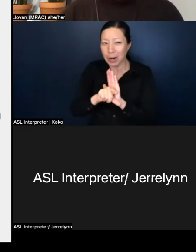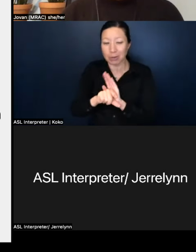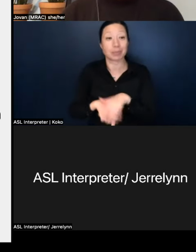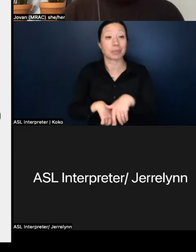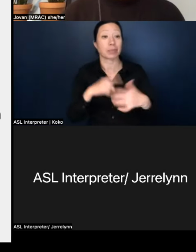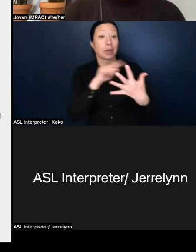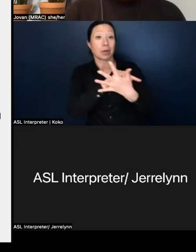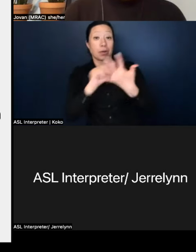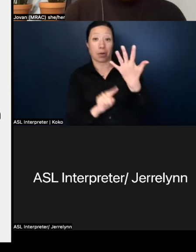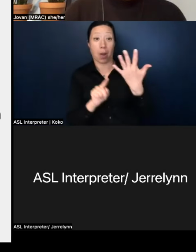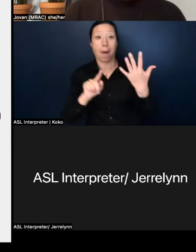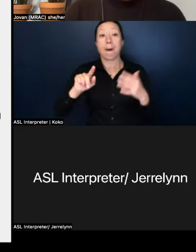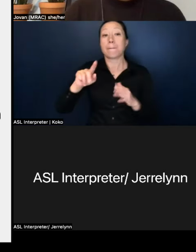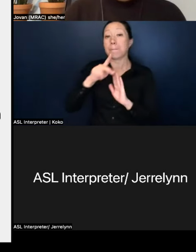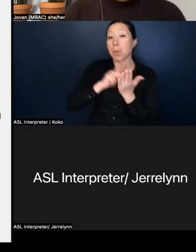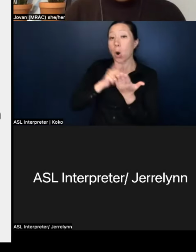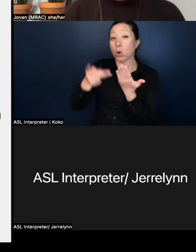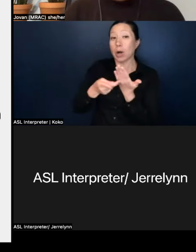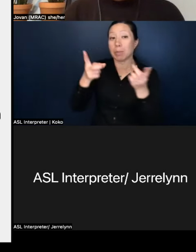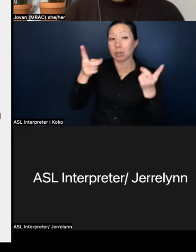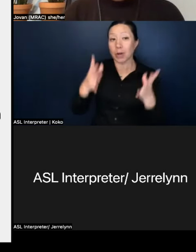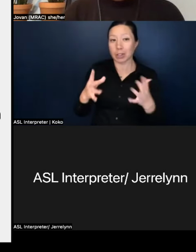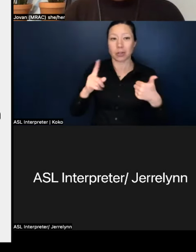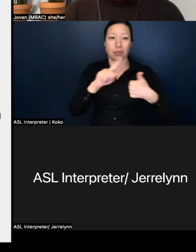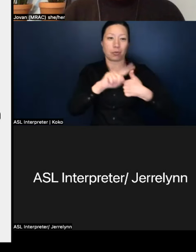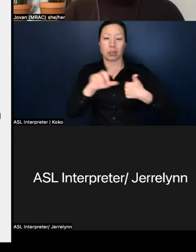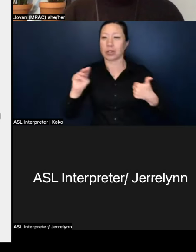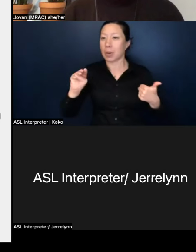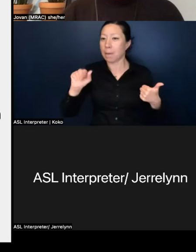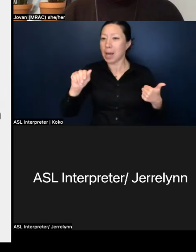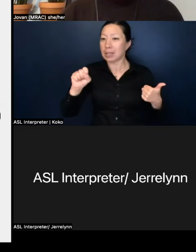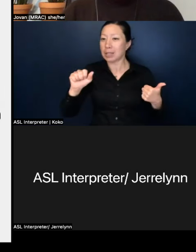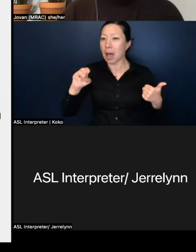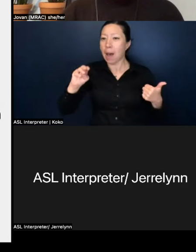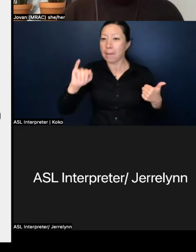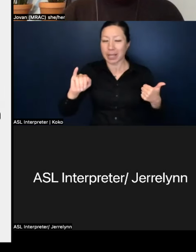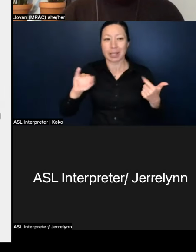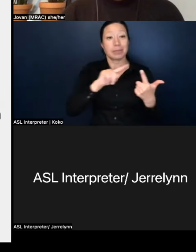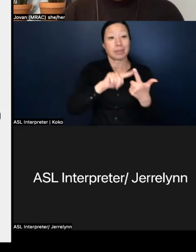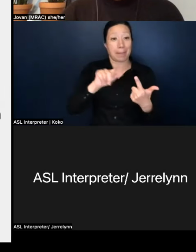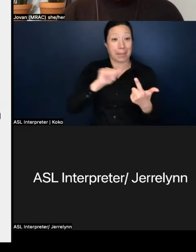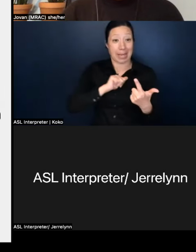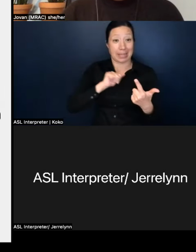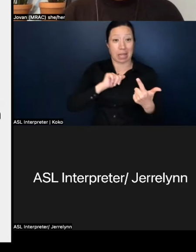First, there's Masami, followed by myself, Jovan, next to Scott, and finally, Mirella.